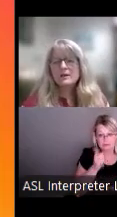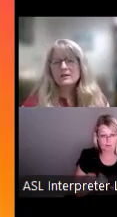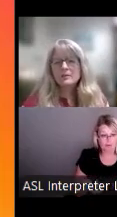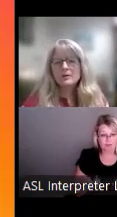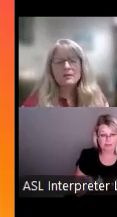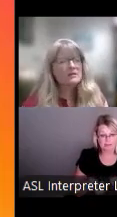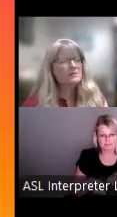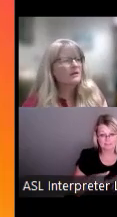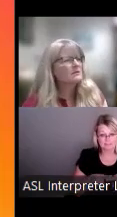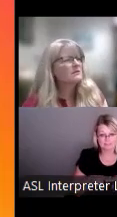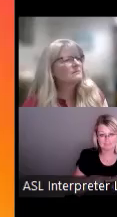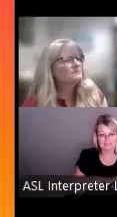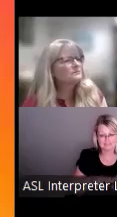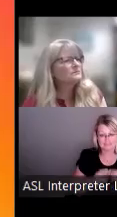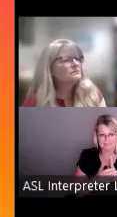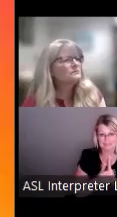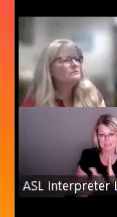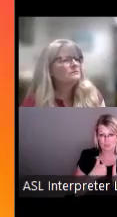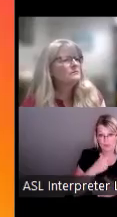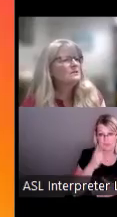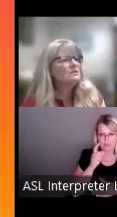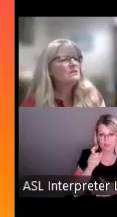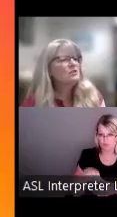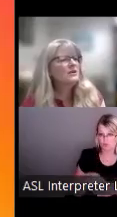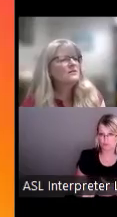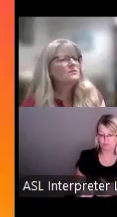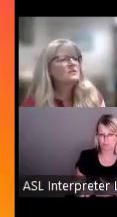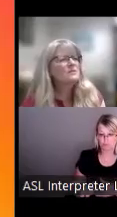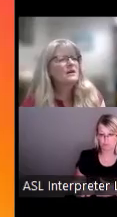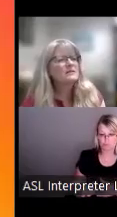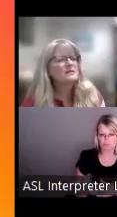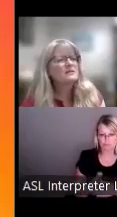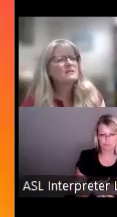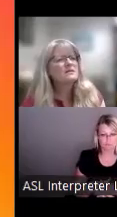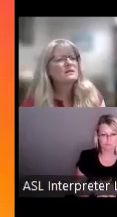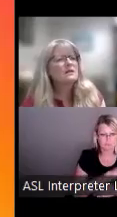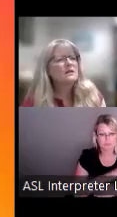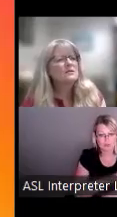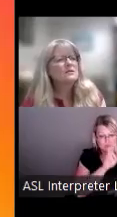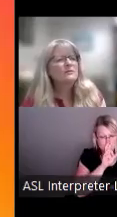the rate that we would expect? Does the child's responses to